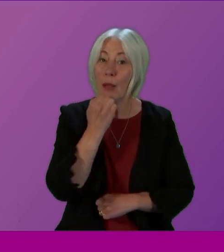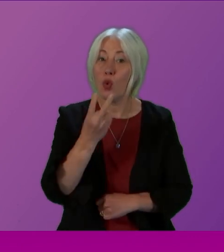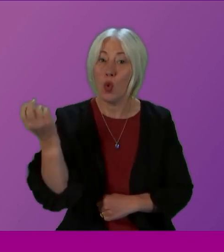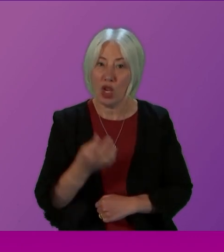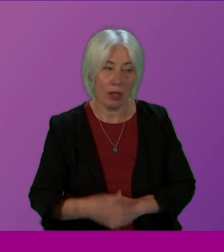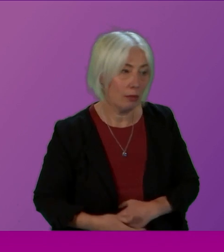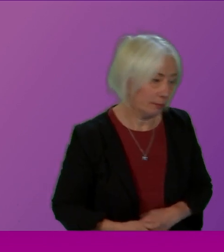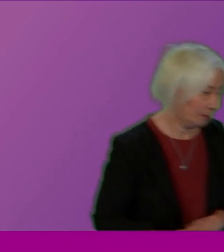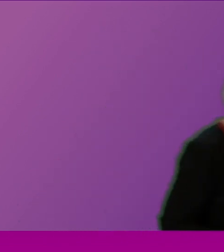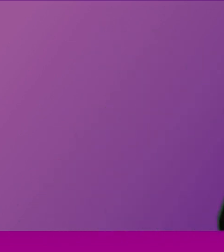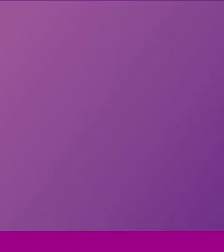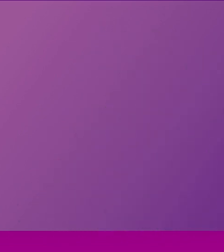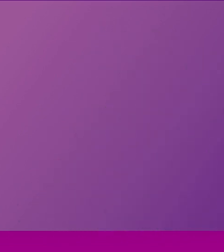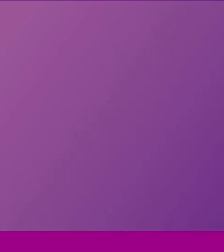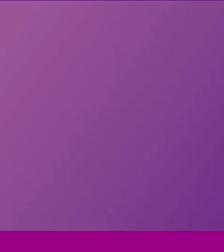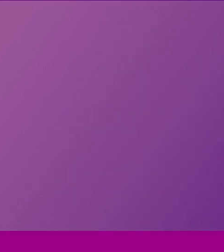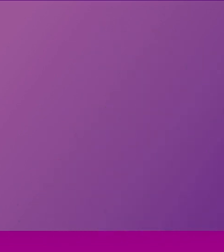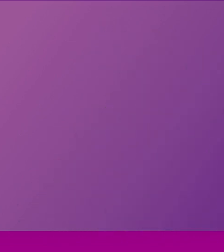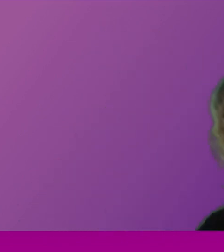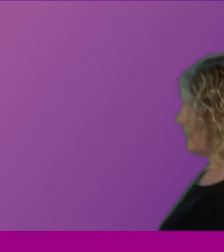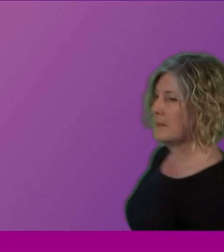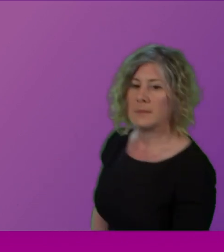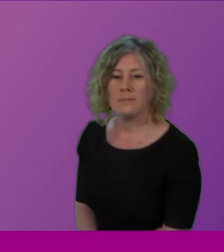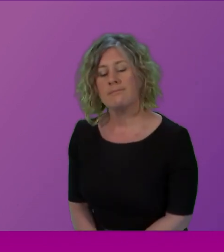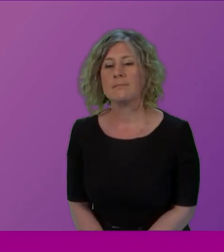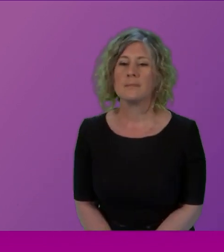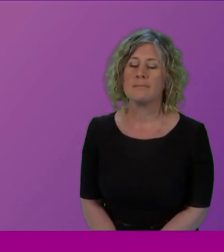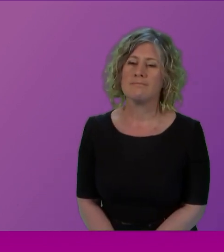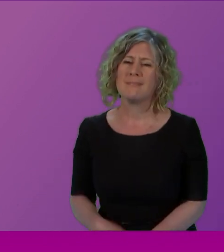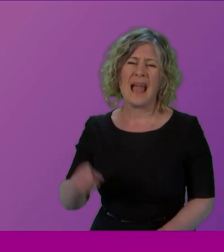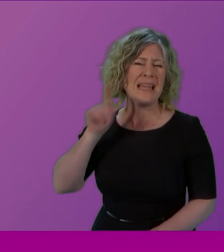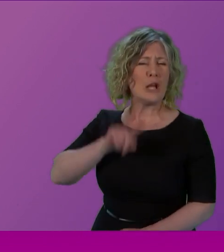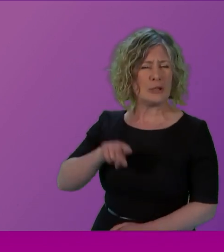Yesterday’s Tory budget demonstrated which side that party is on.